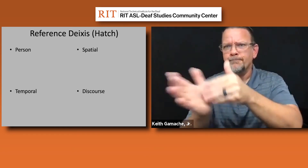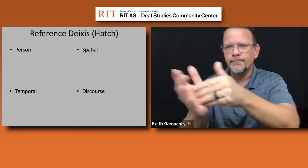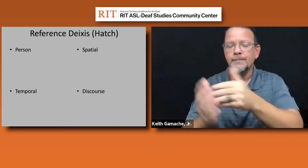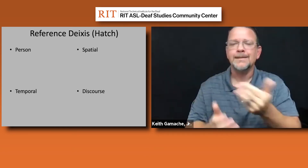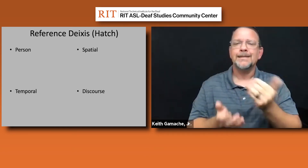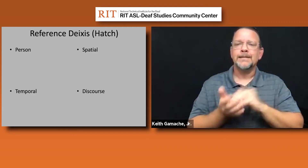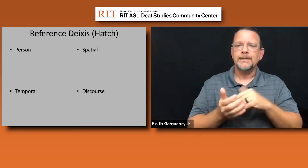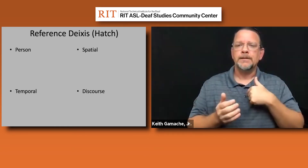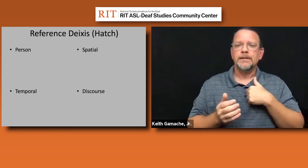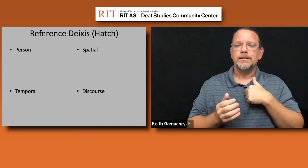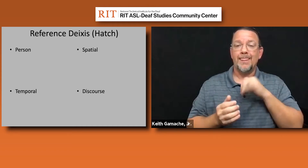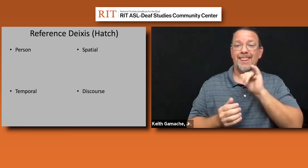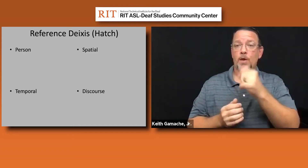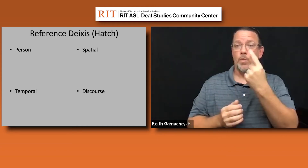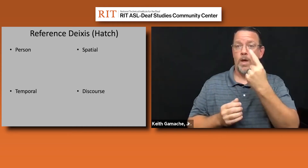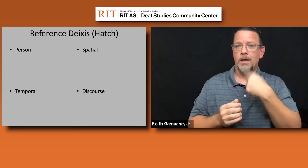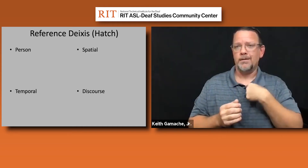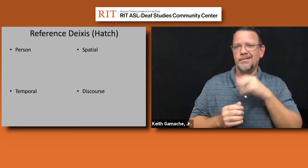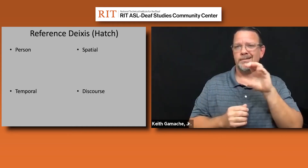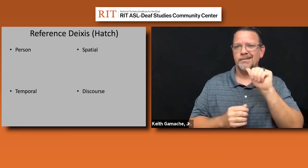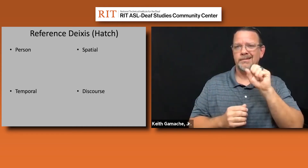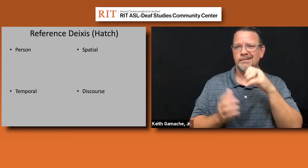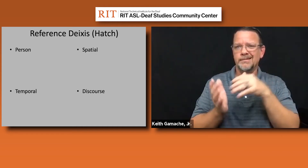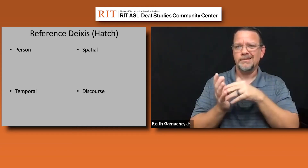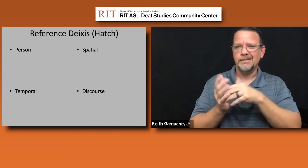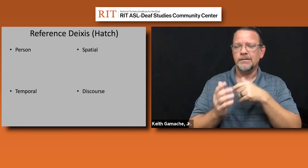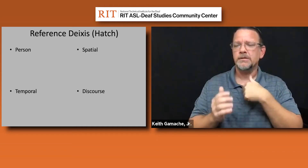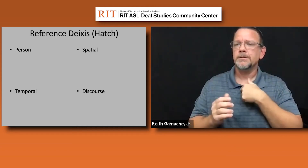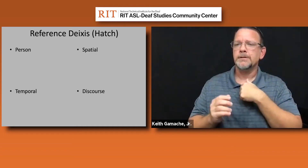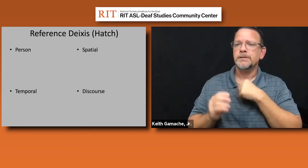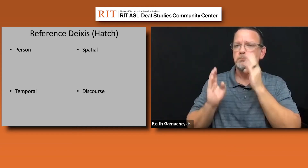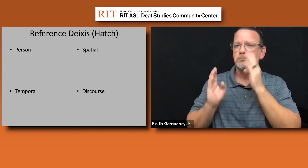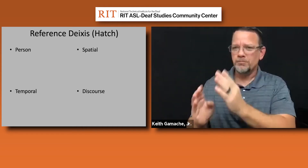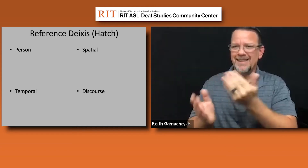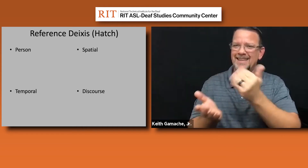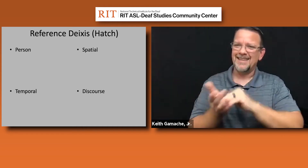and, again, we only have one case study with these results.